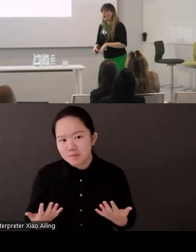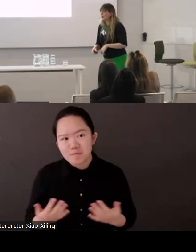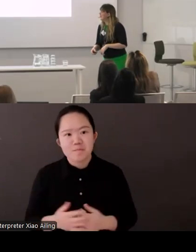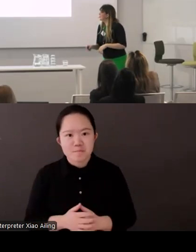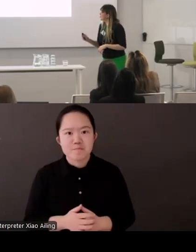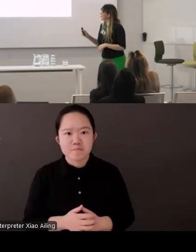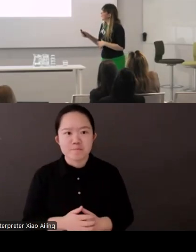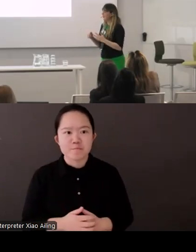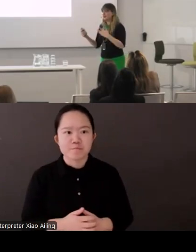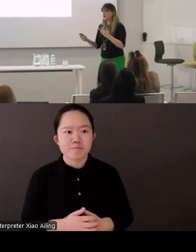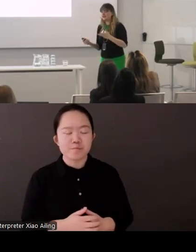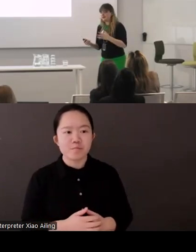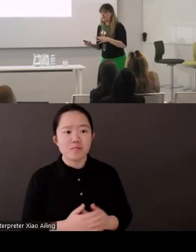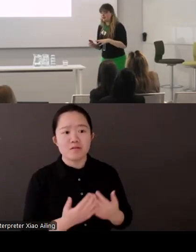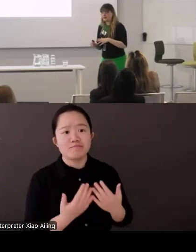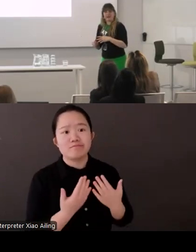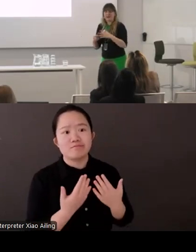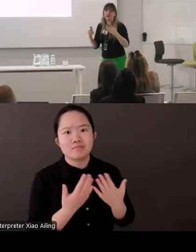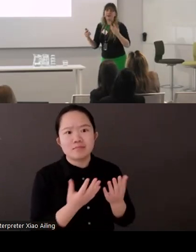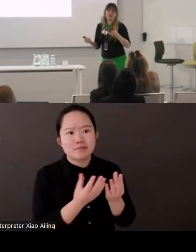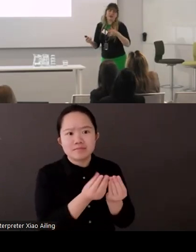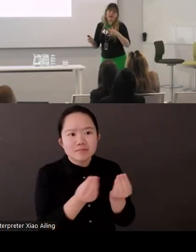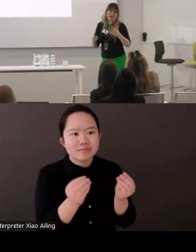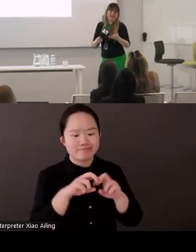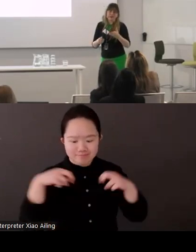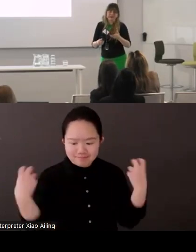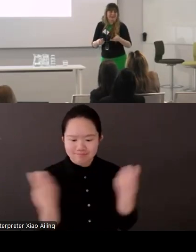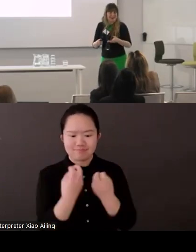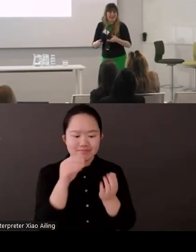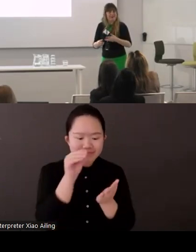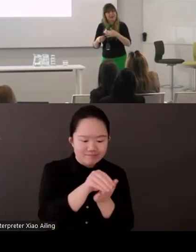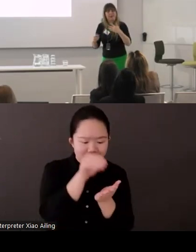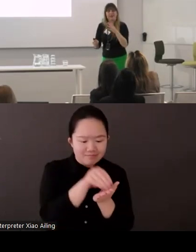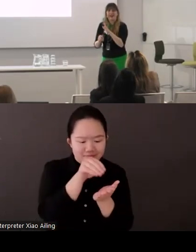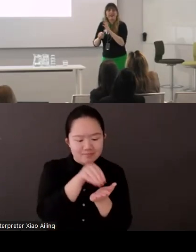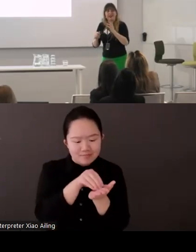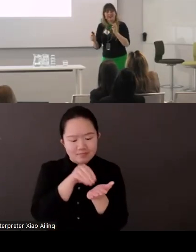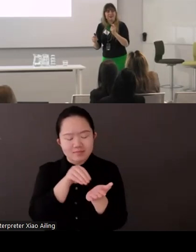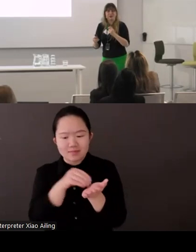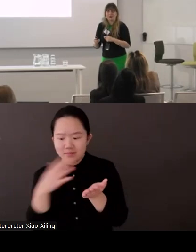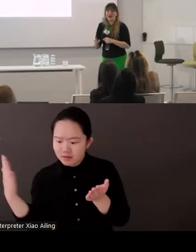well, we have a lot of the same memories, and it's not because we all have experienced exactly the same, but they kind of like intertwine